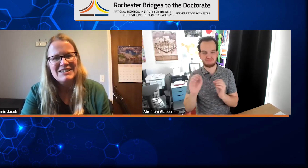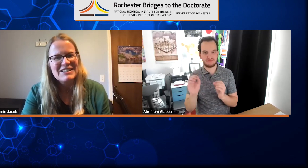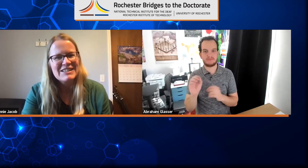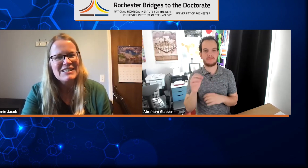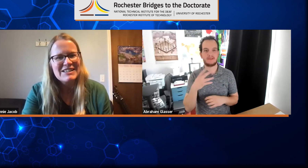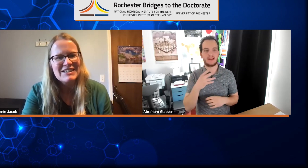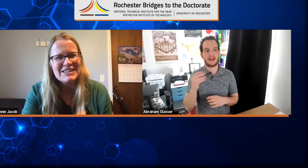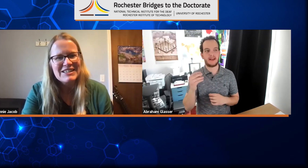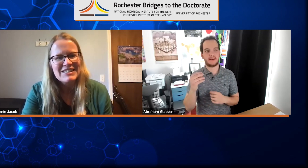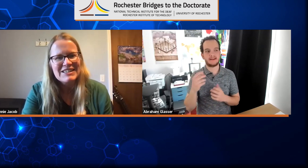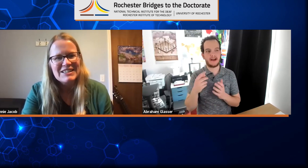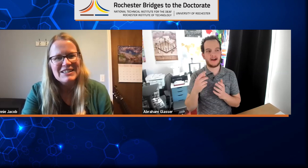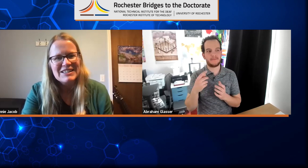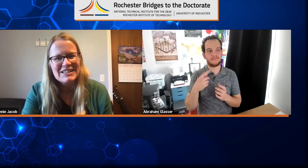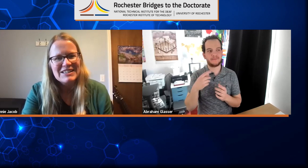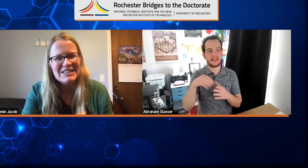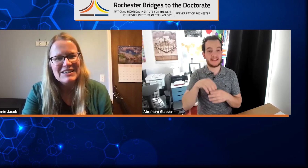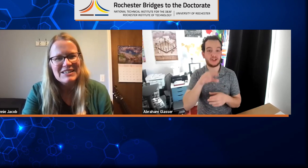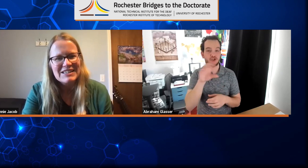Maybe. Well, maybe they did at the end.